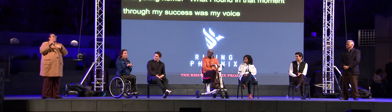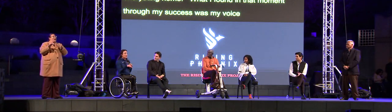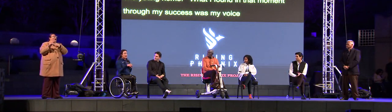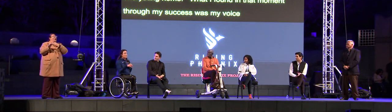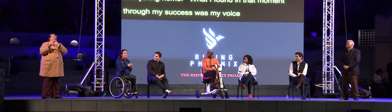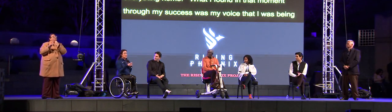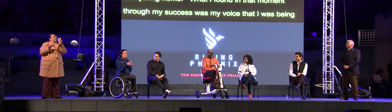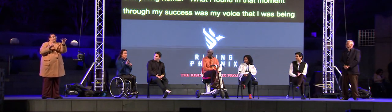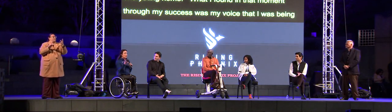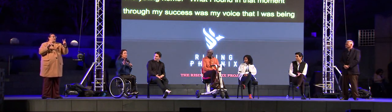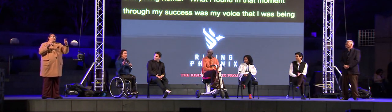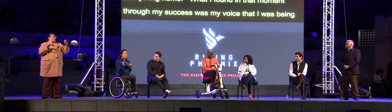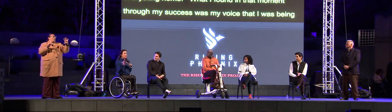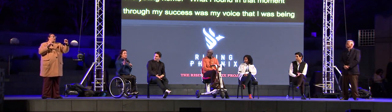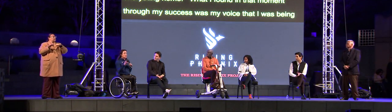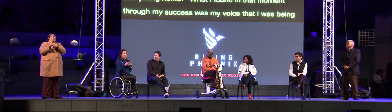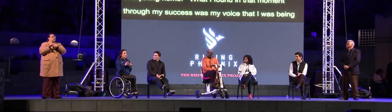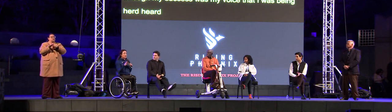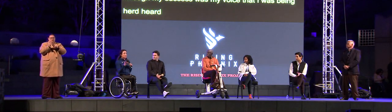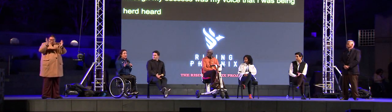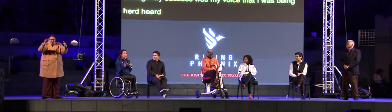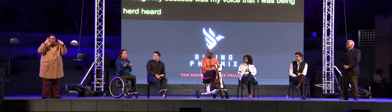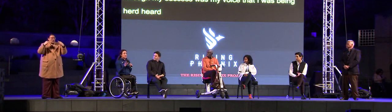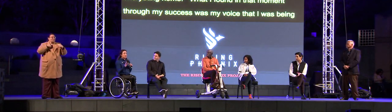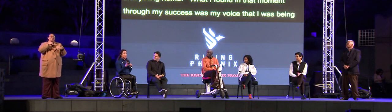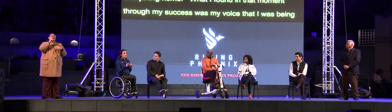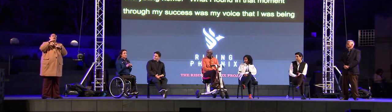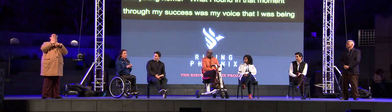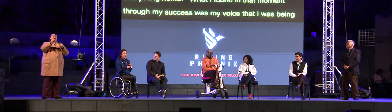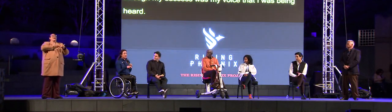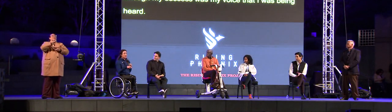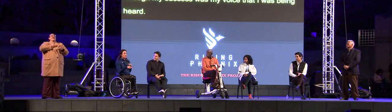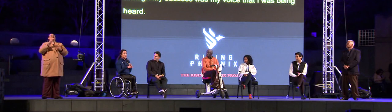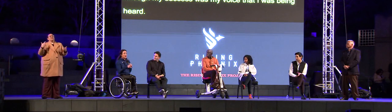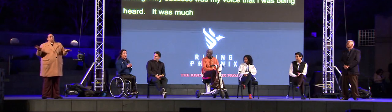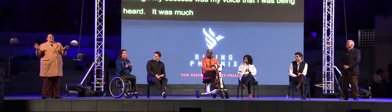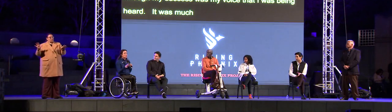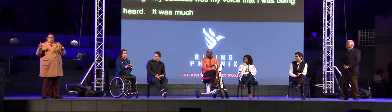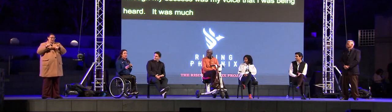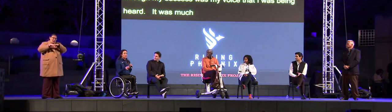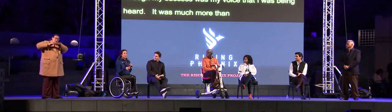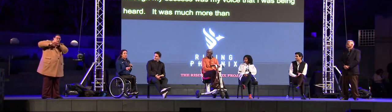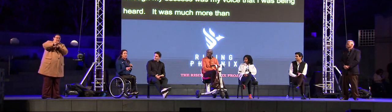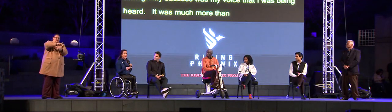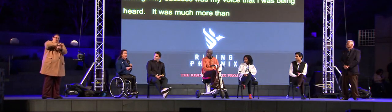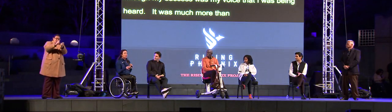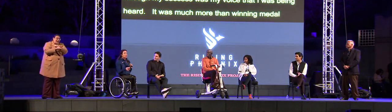It became much more than just winning medals. I was creating change for my own community,